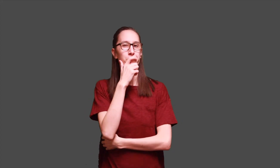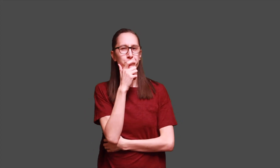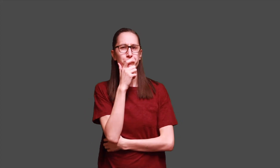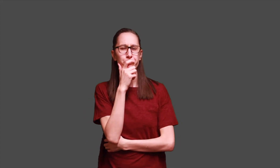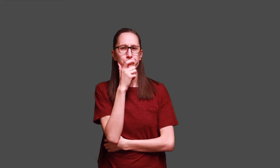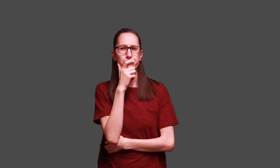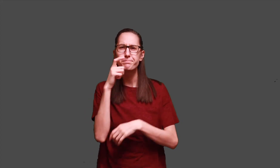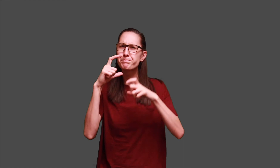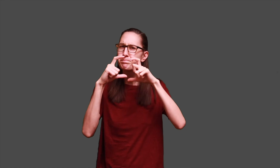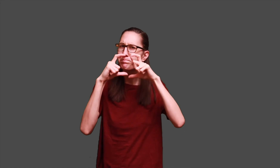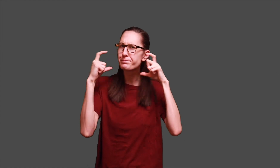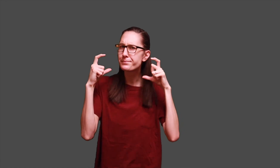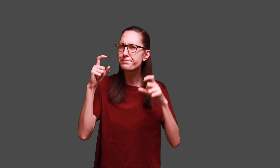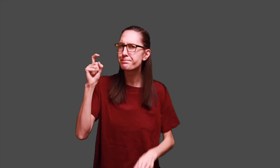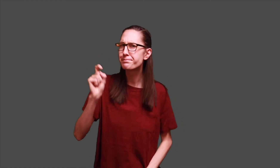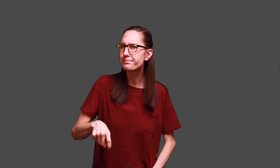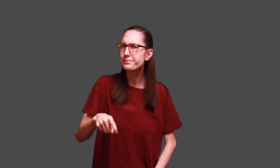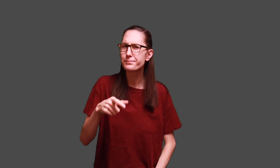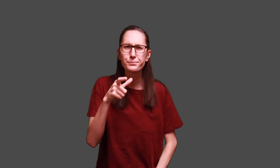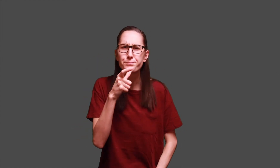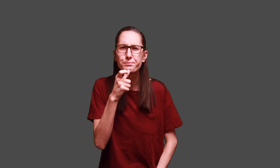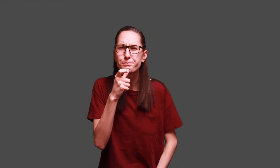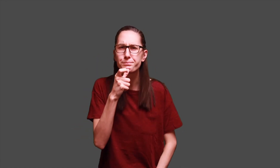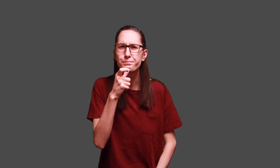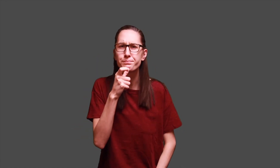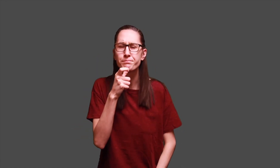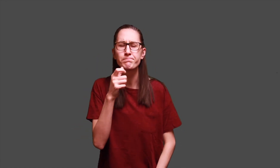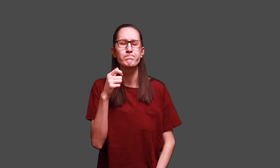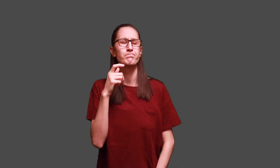Hmm... Who must wear their mask?